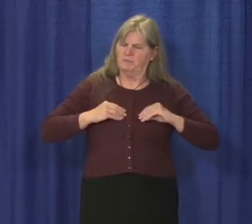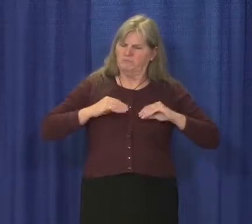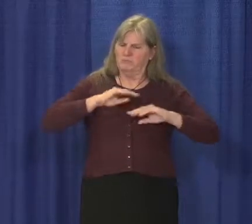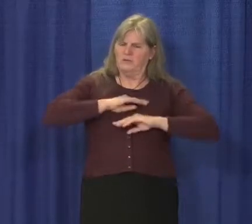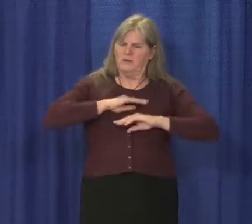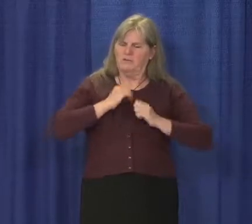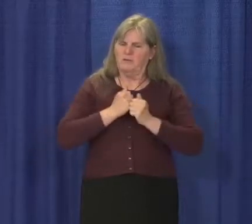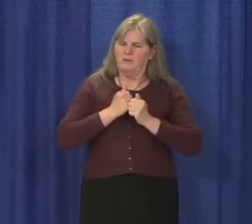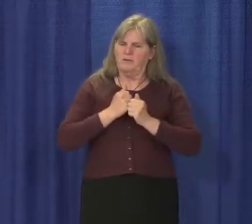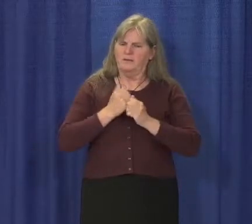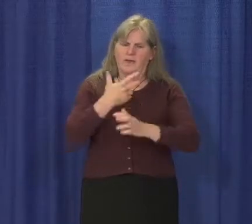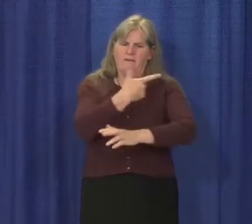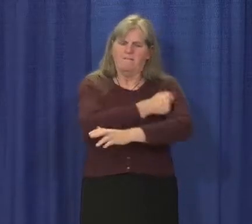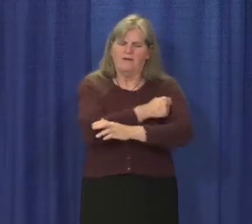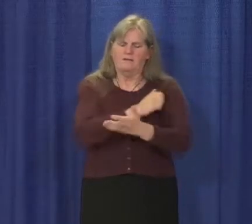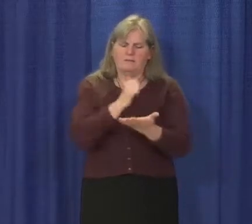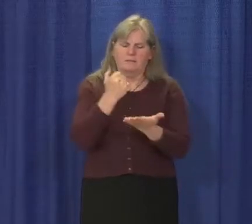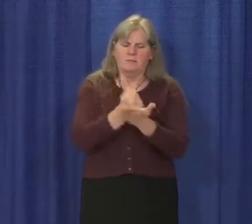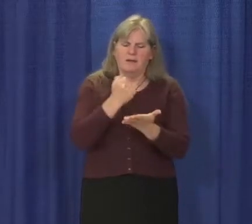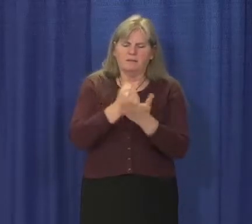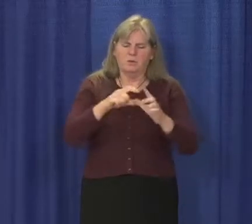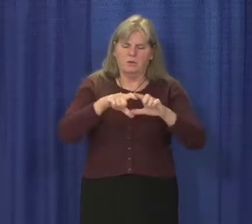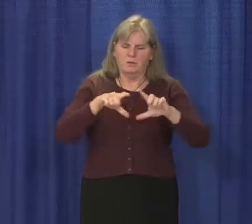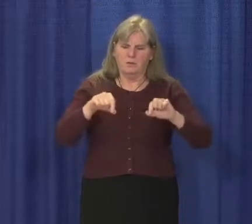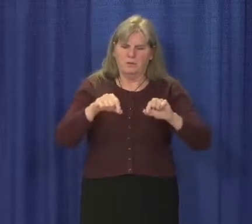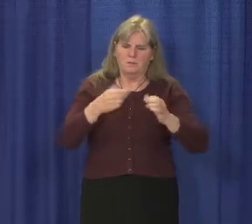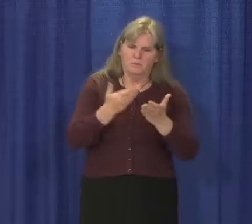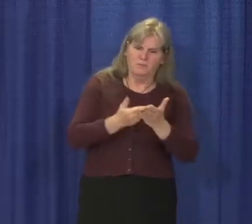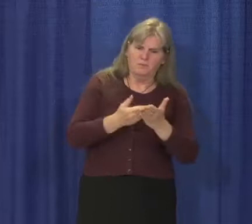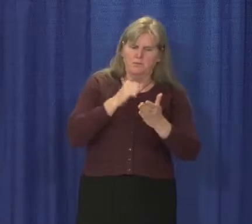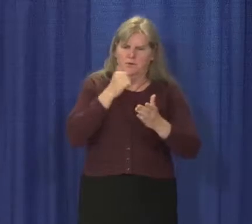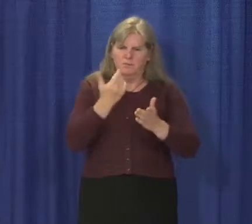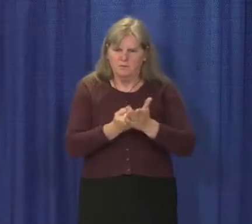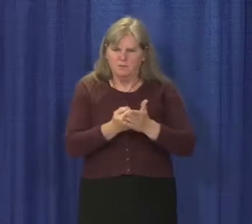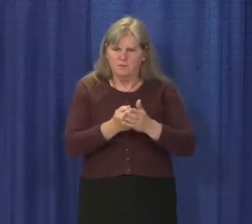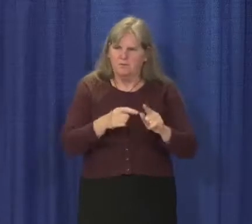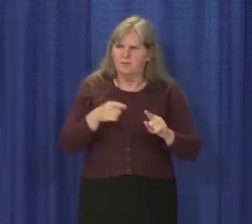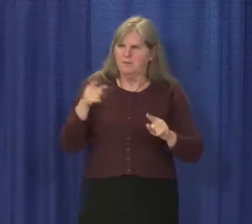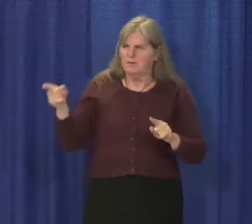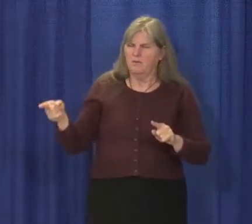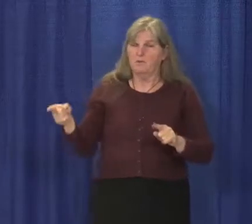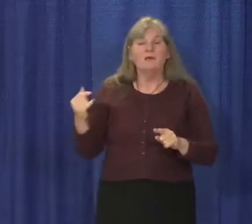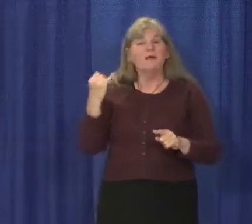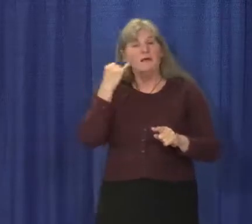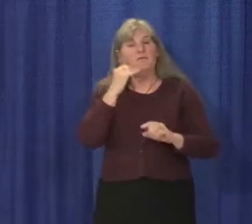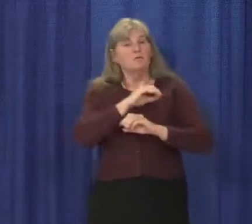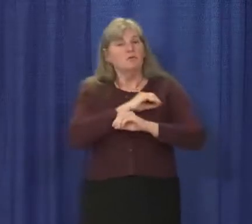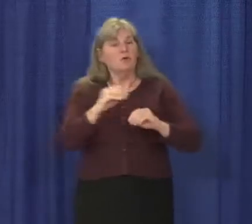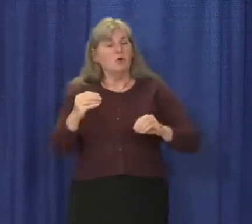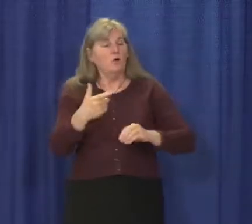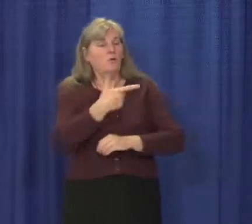here in the Yukon? We have talked about how if you were unvaccinated and